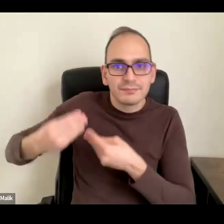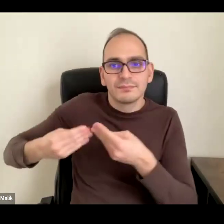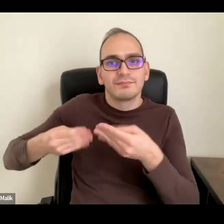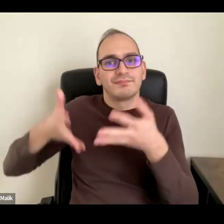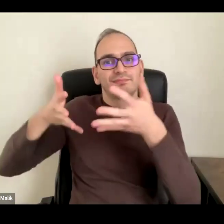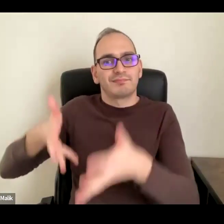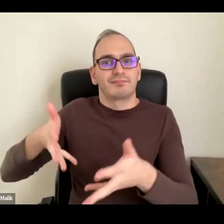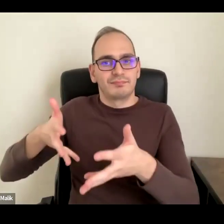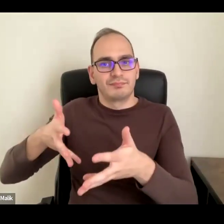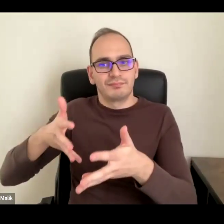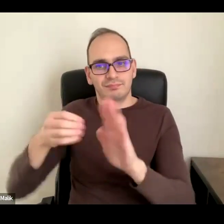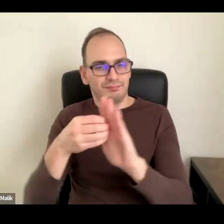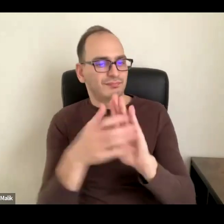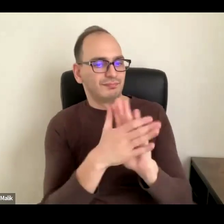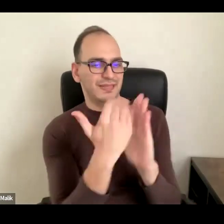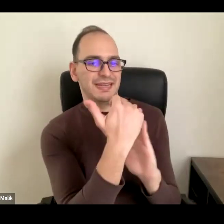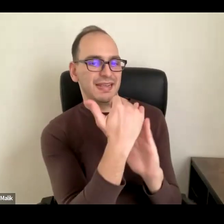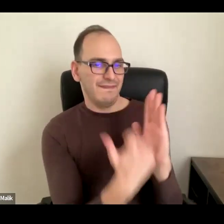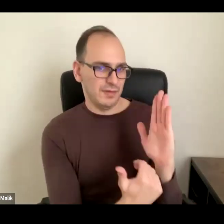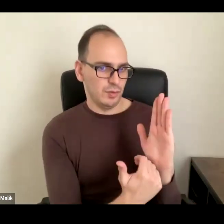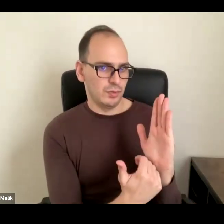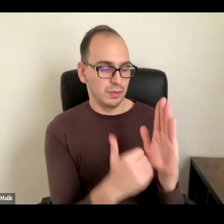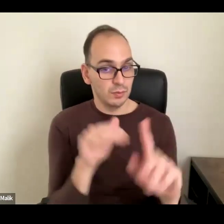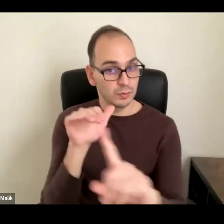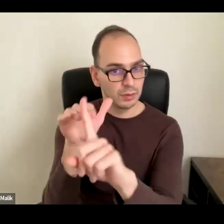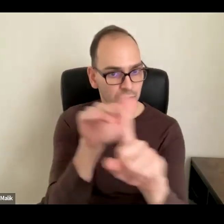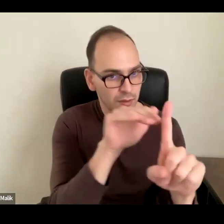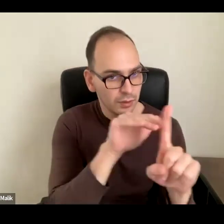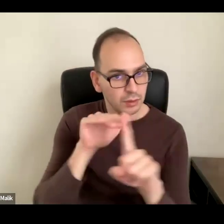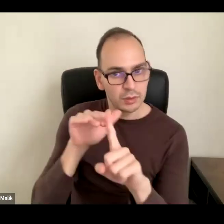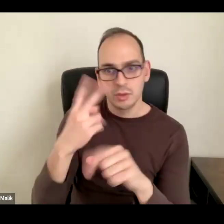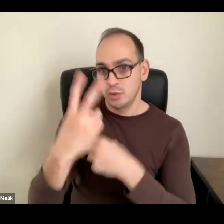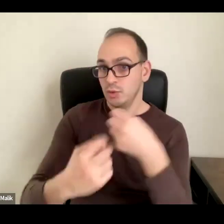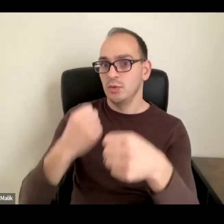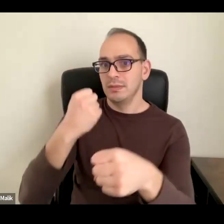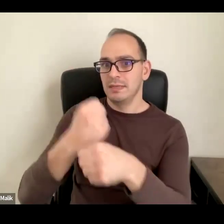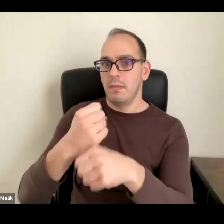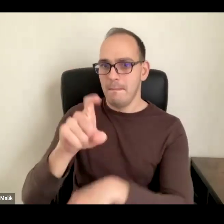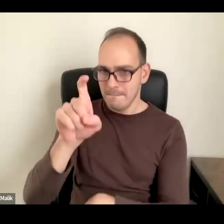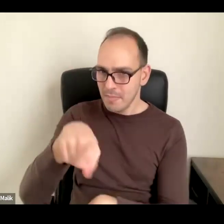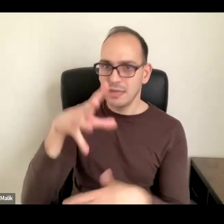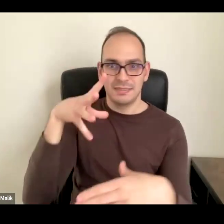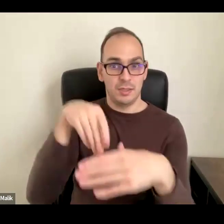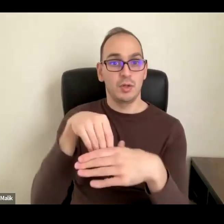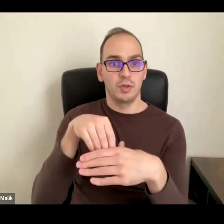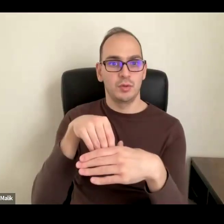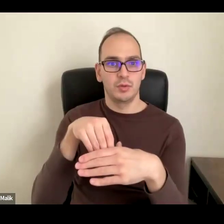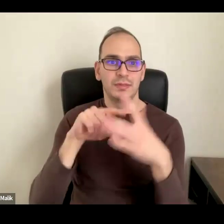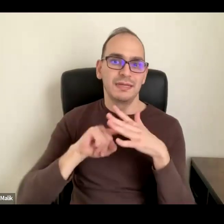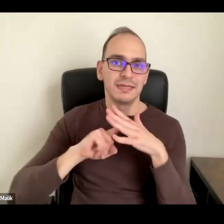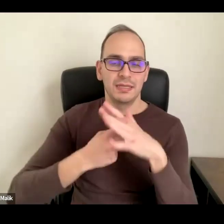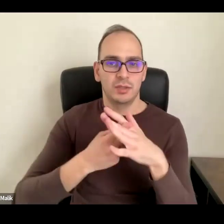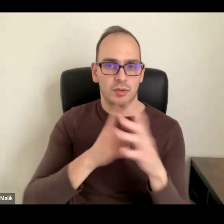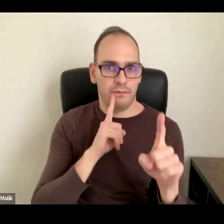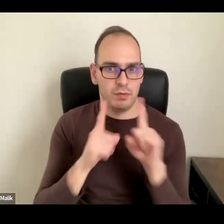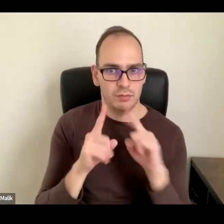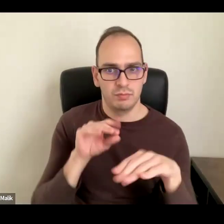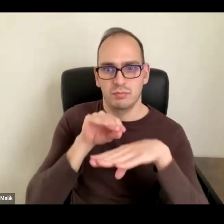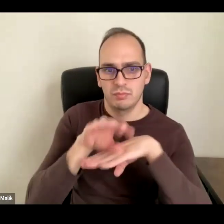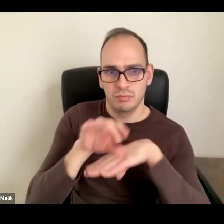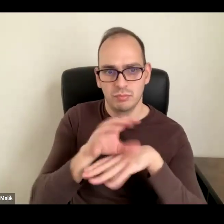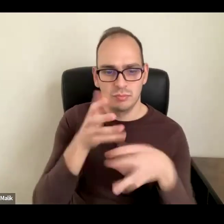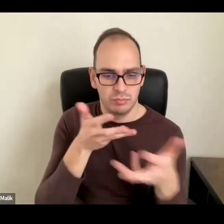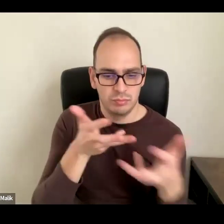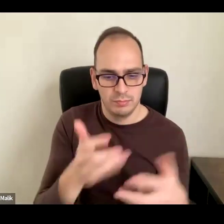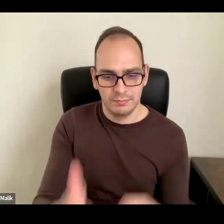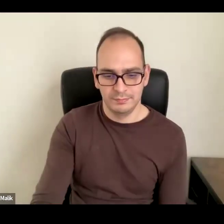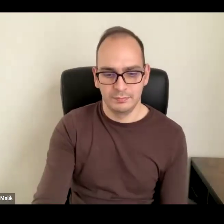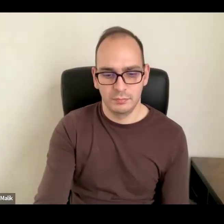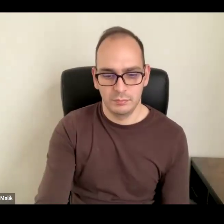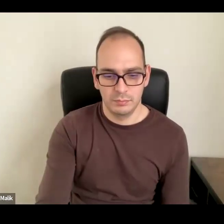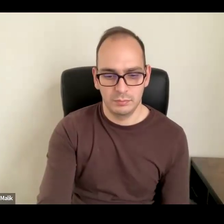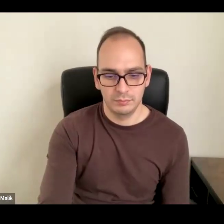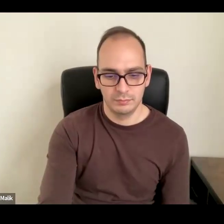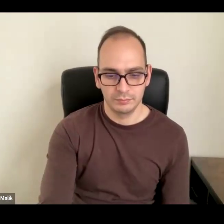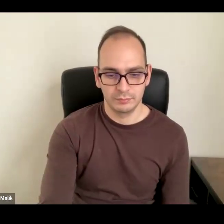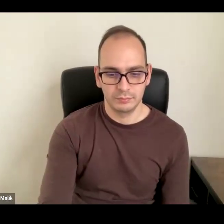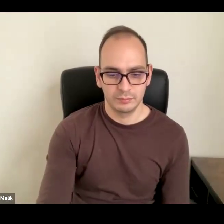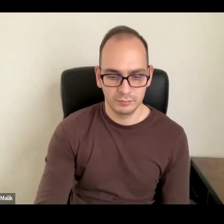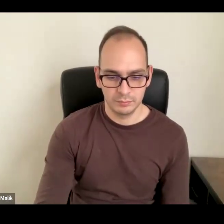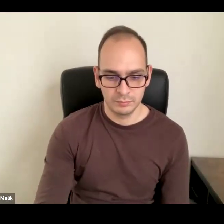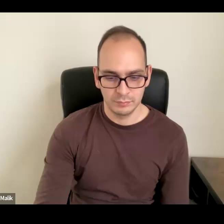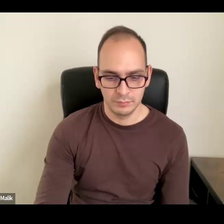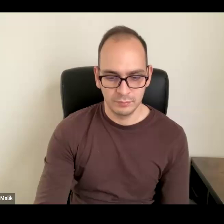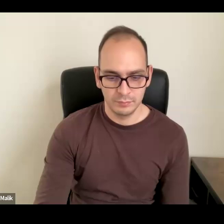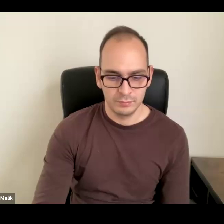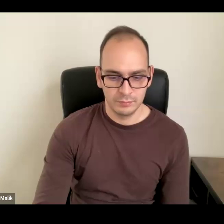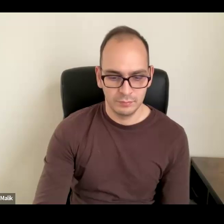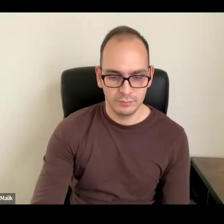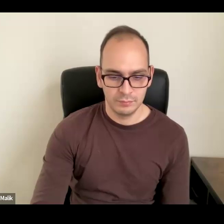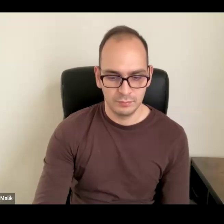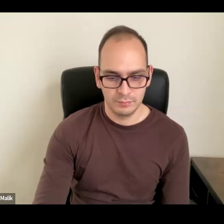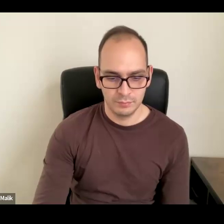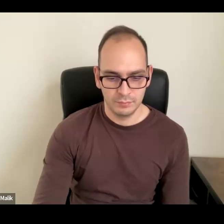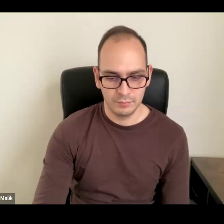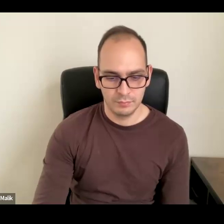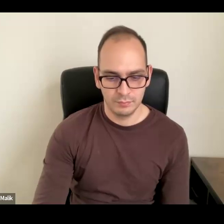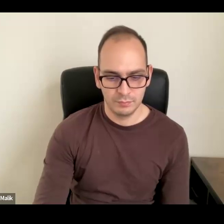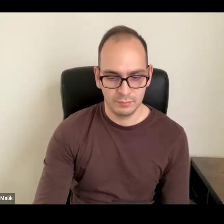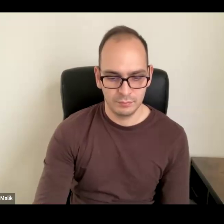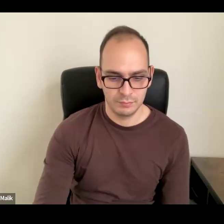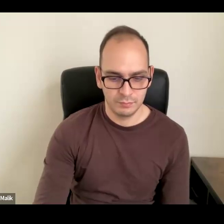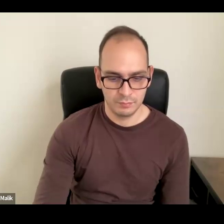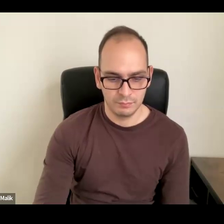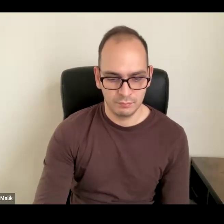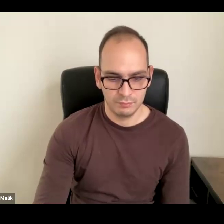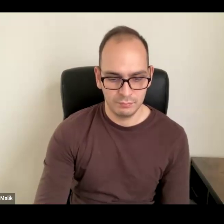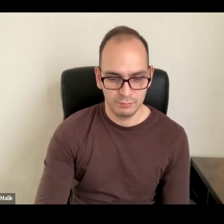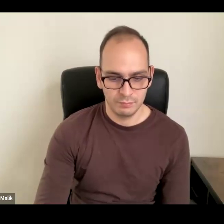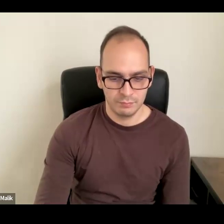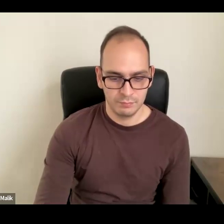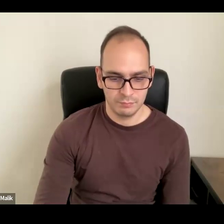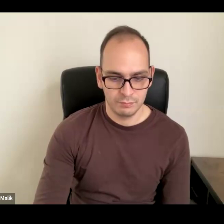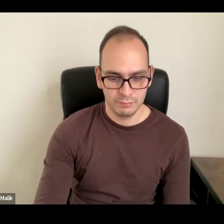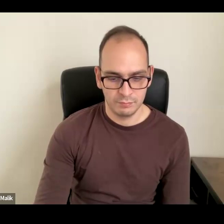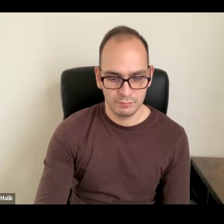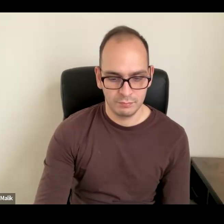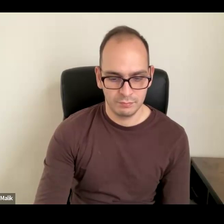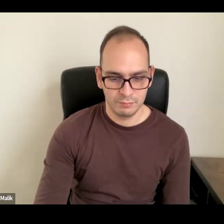put into an inventory. And remember that two-year timeline must include initiation of consultation.